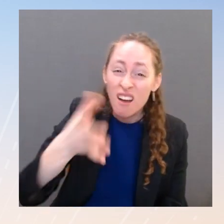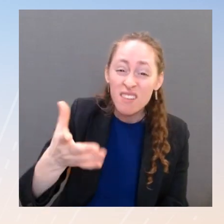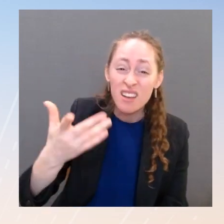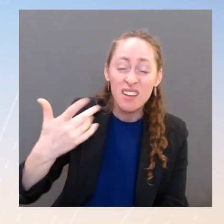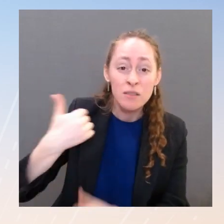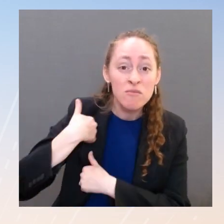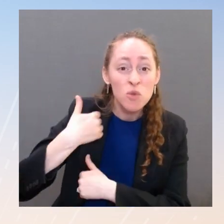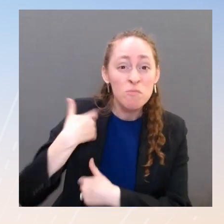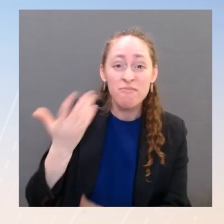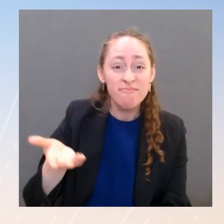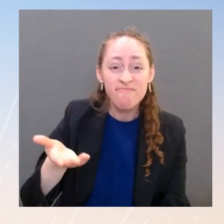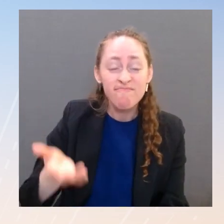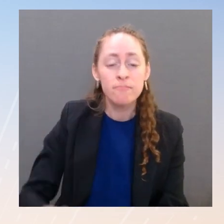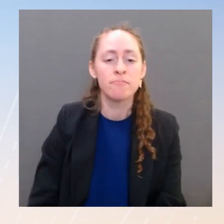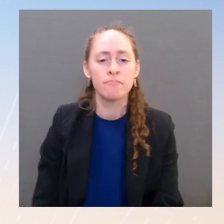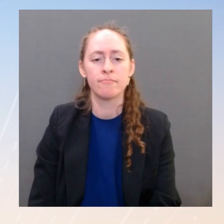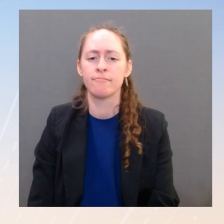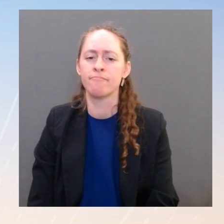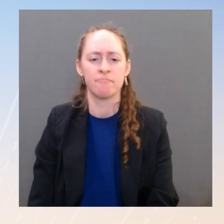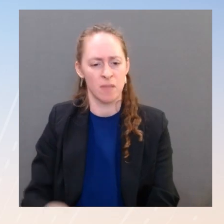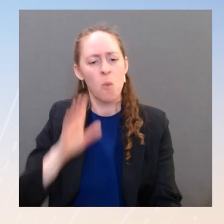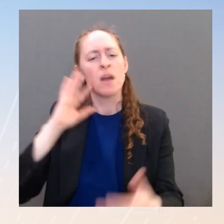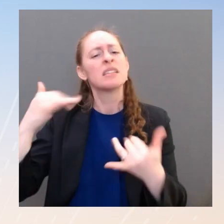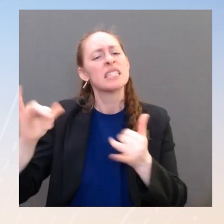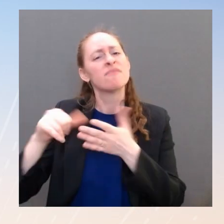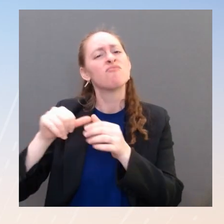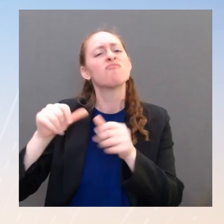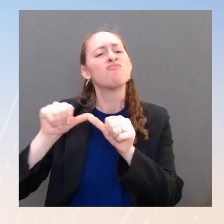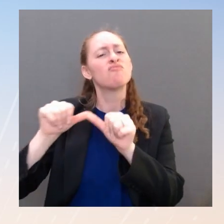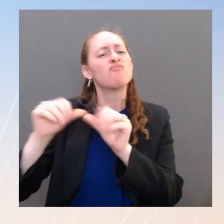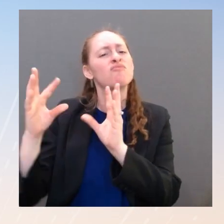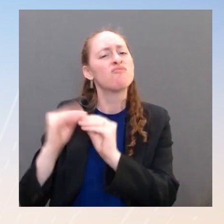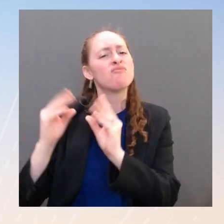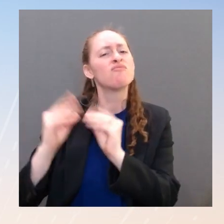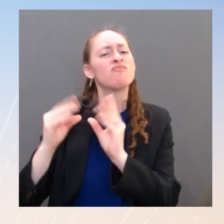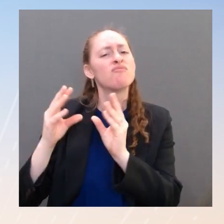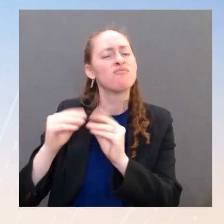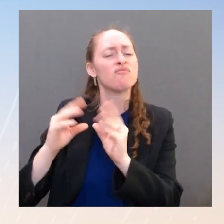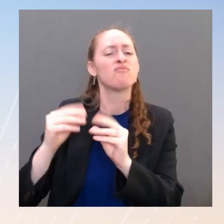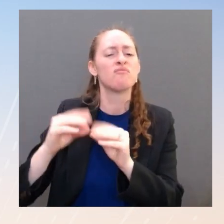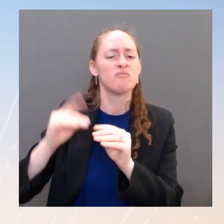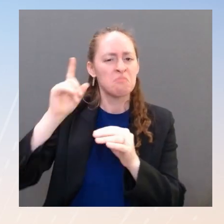that will happen as we coordinate in the lead up to -- to the lifting. Go ahead.